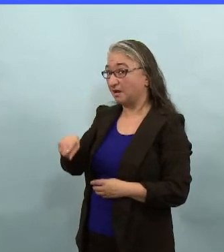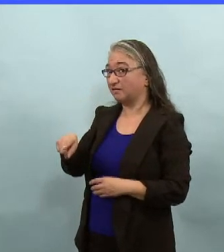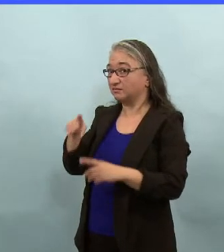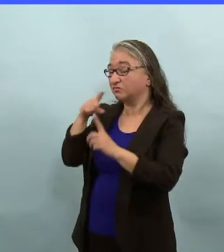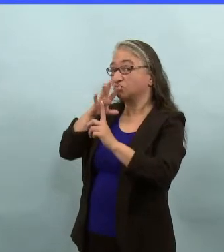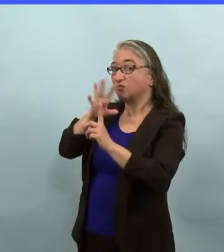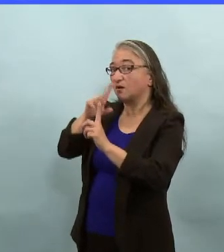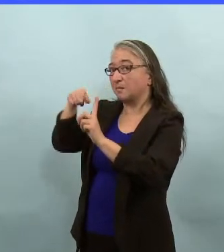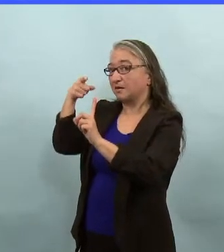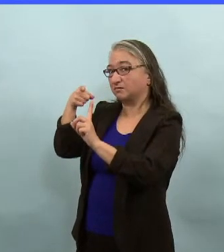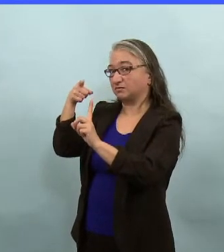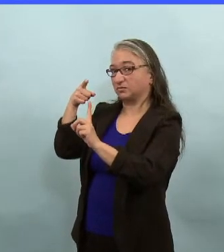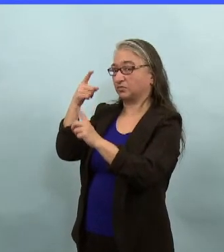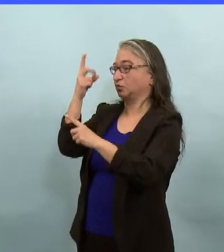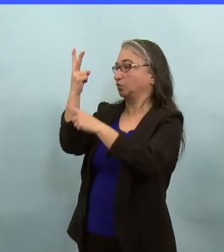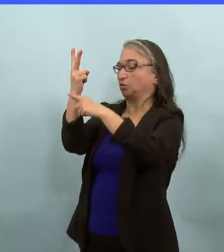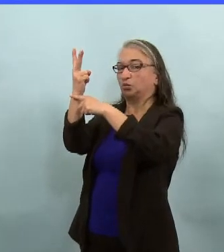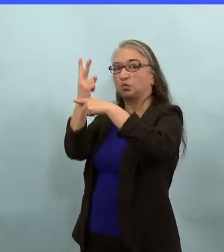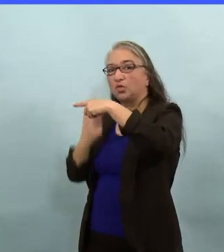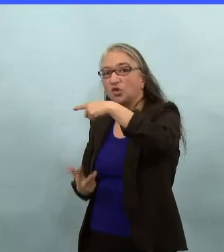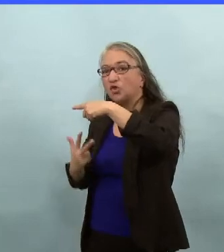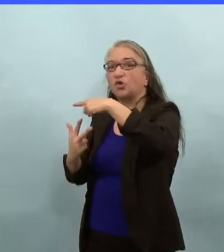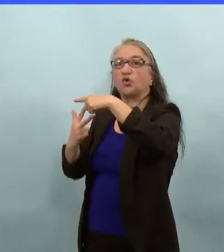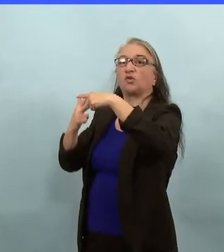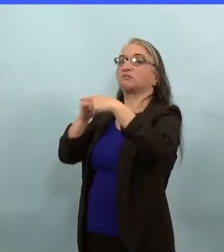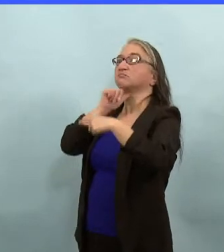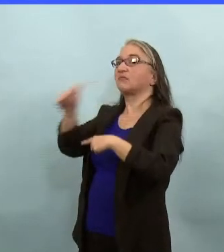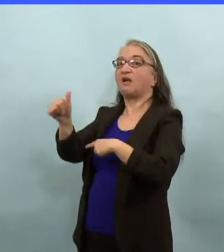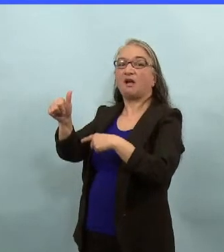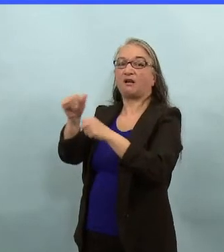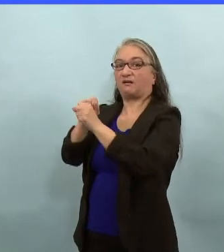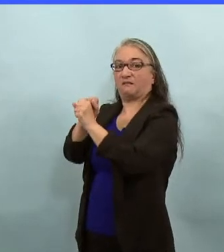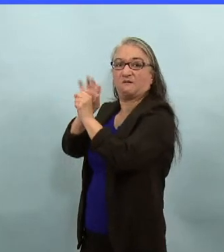there because of coleman uh if your coping infection exasperates your heart condition